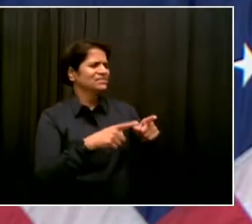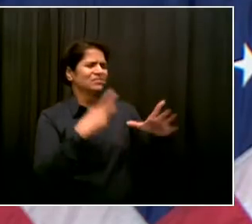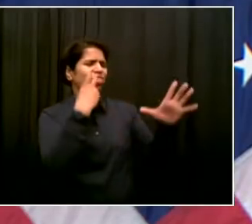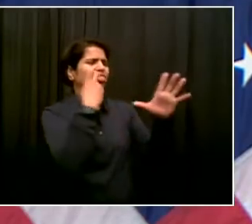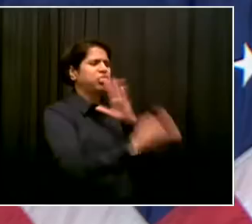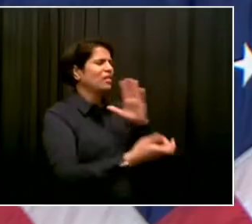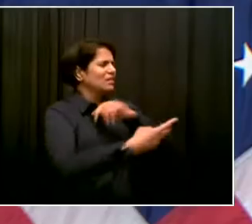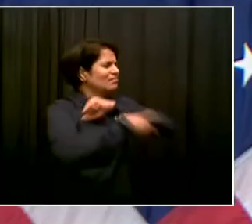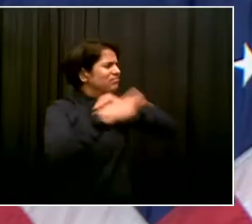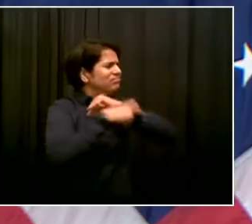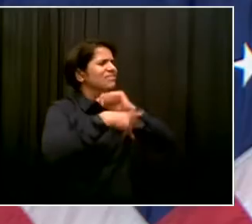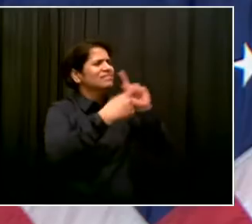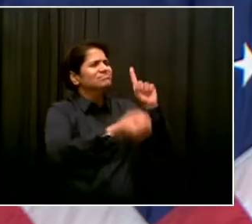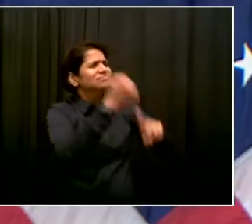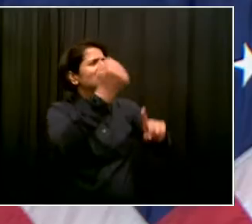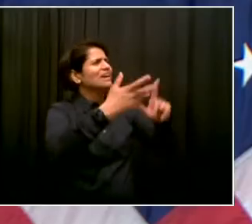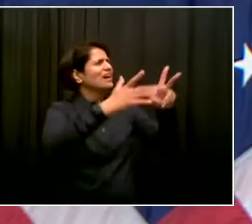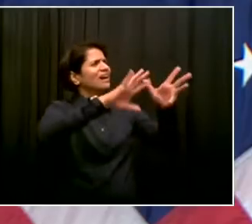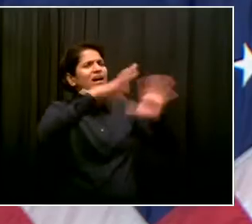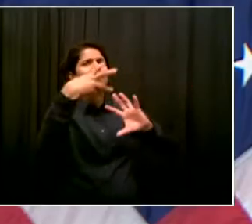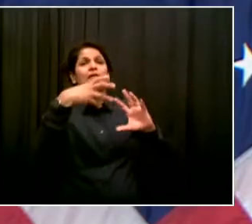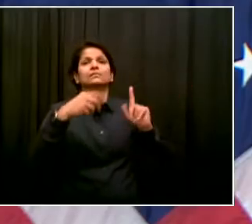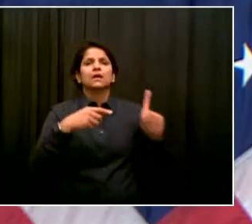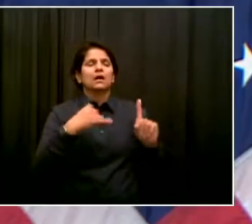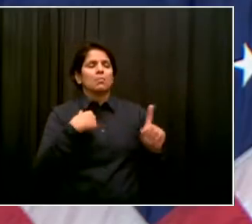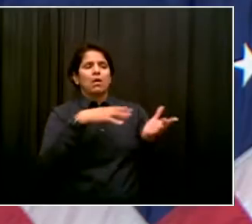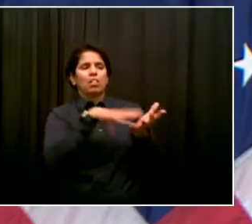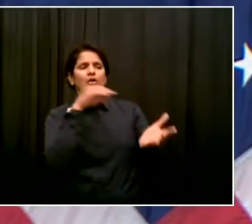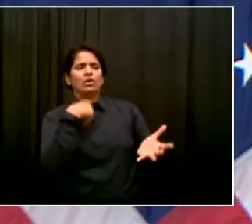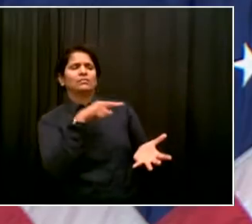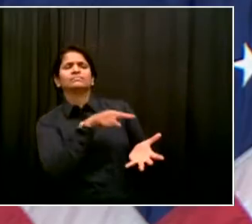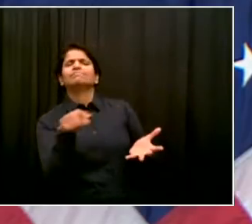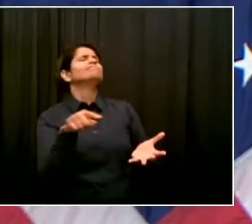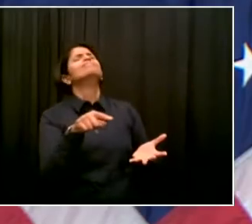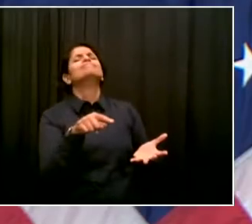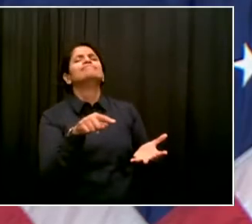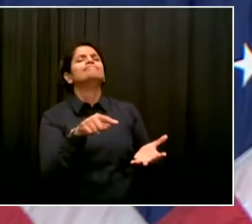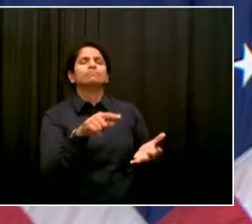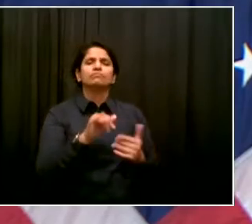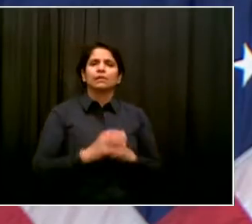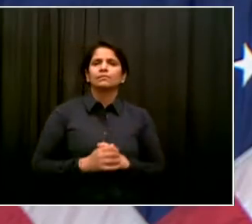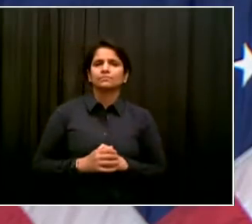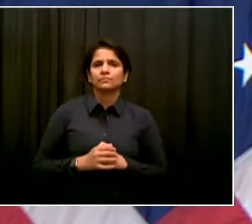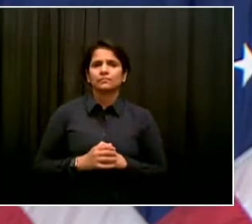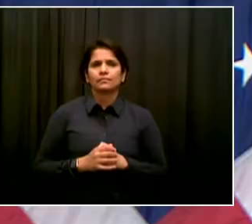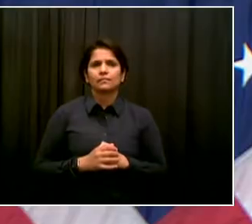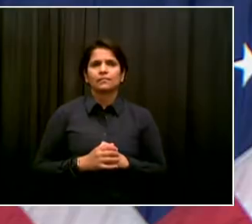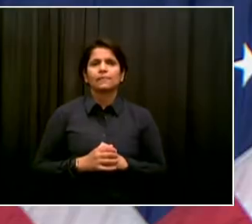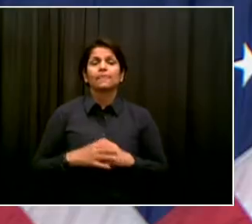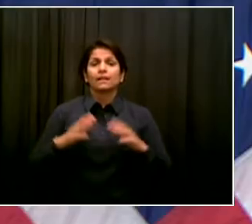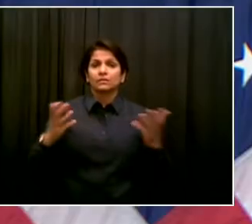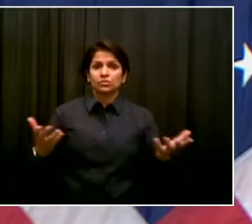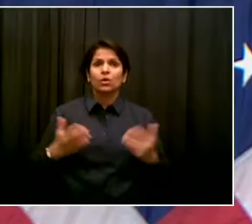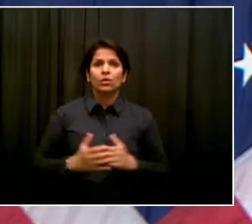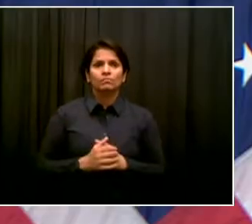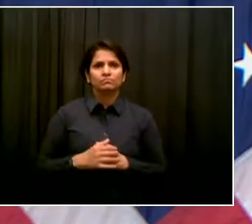BUT WE ALSO HAVE OTHER THINGS WE LEARNED FROM THE DOJ REPORT